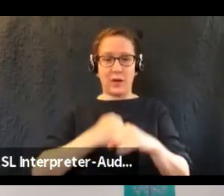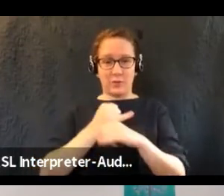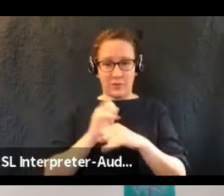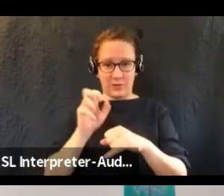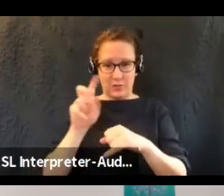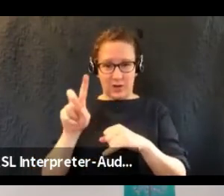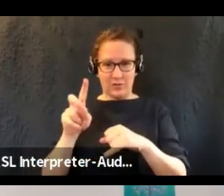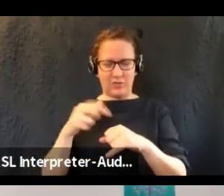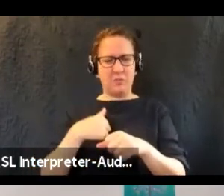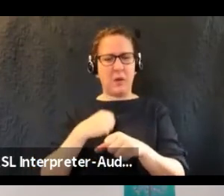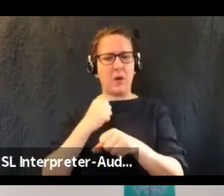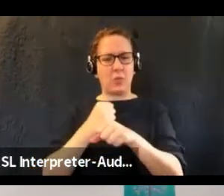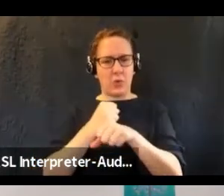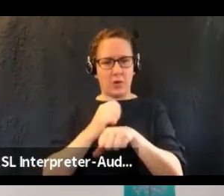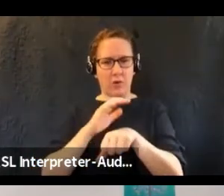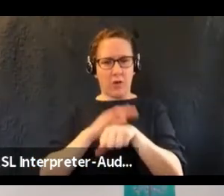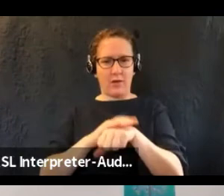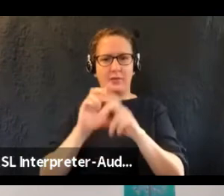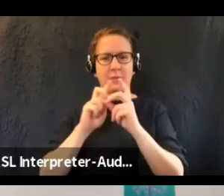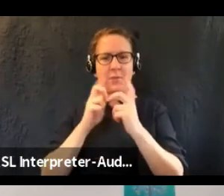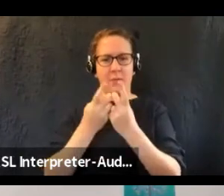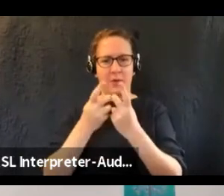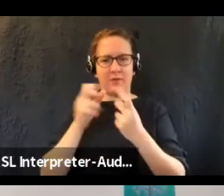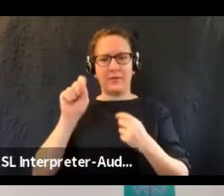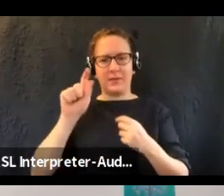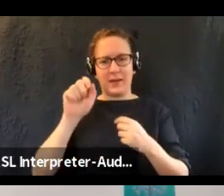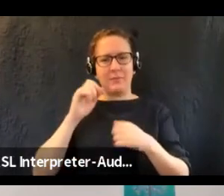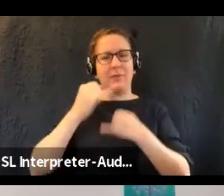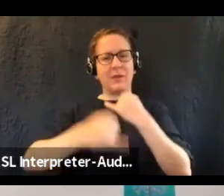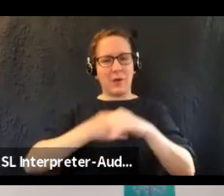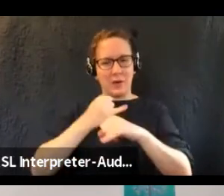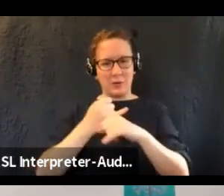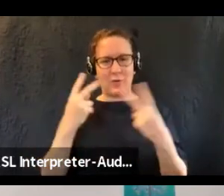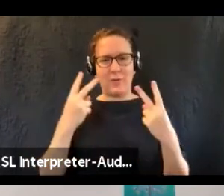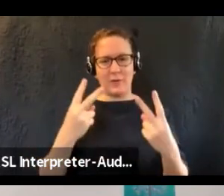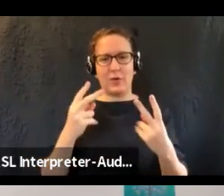I work on the Department of State's International Visitor Leadership Program, or IVLP.